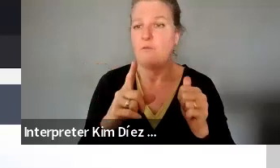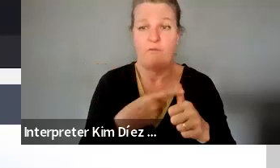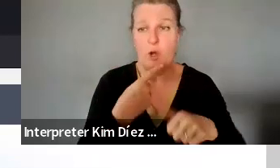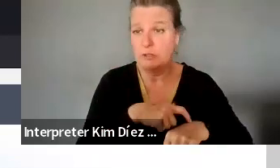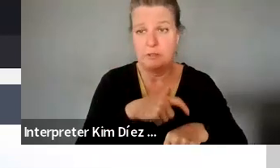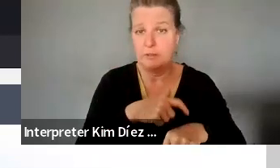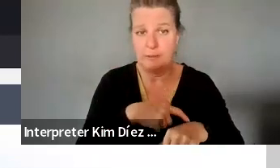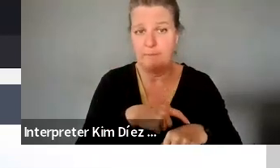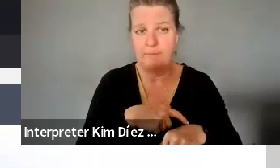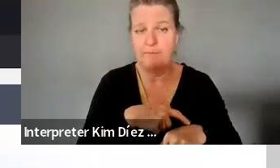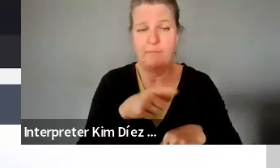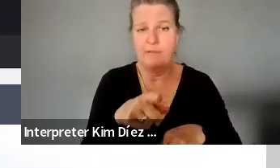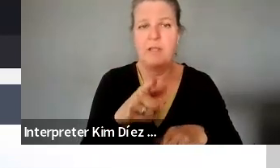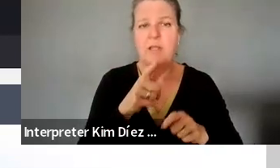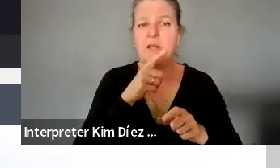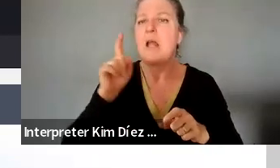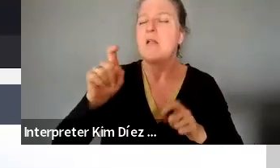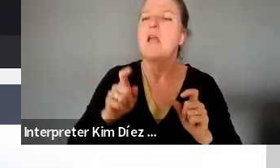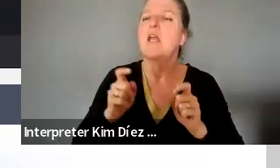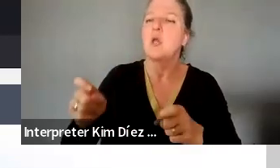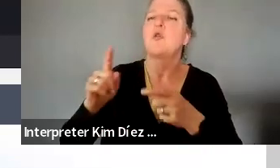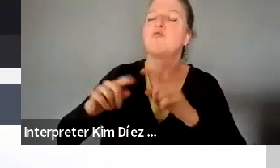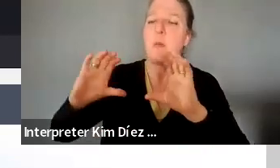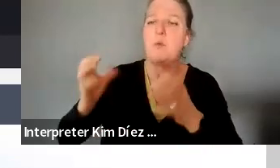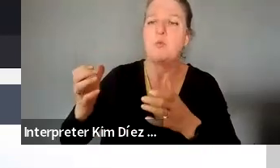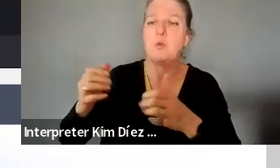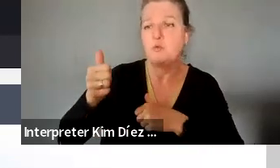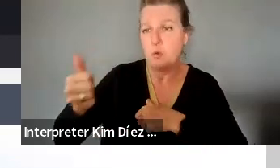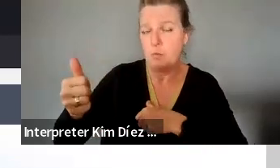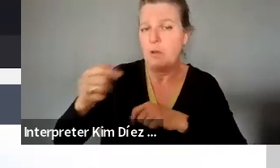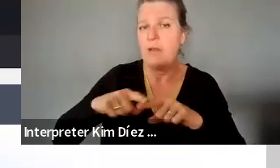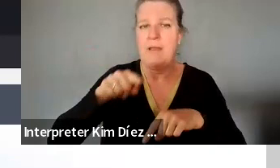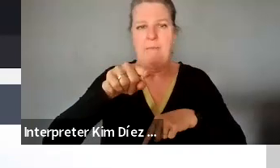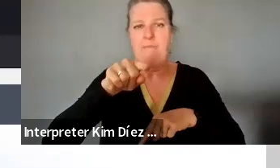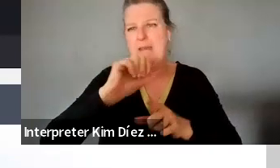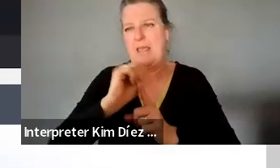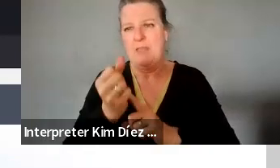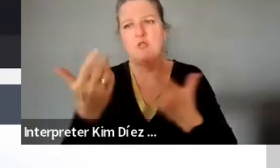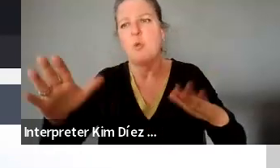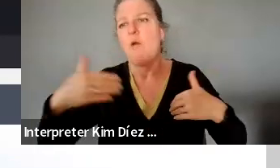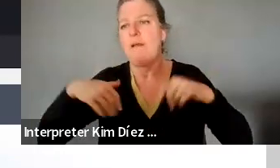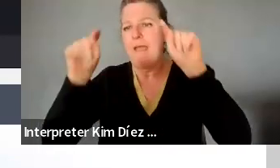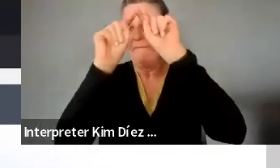the Contribute to this Group button. But in this case, there's already a template for you to follow and remix.